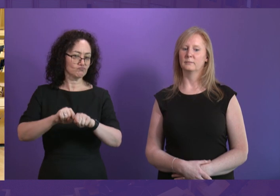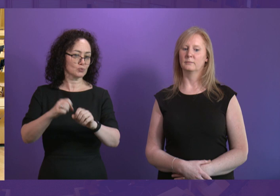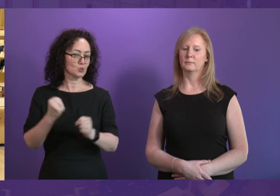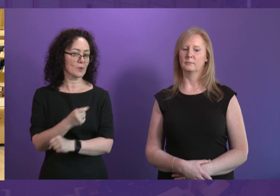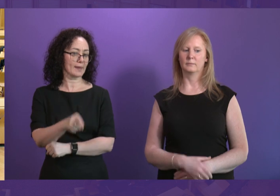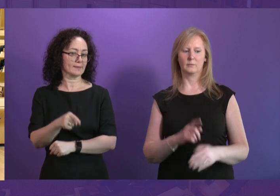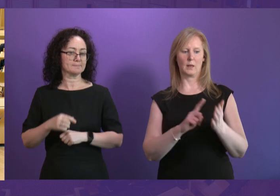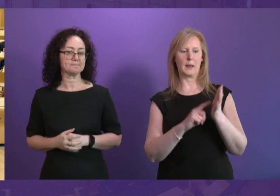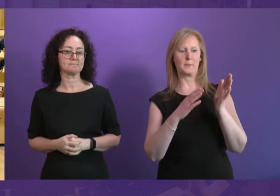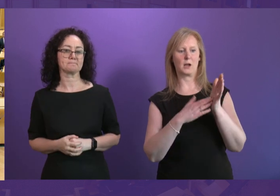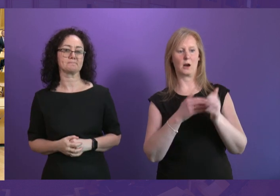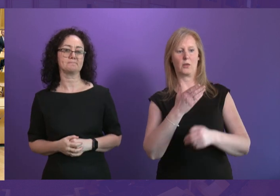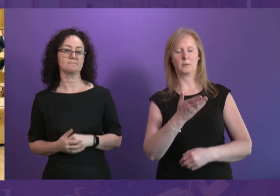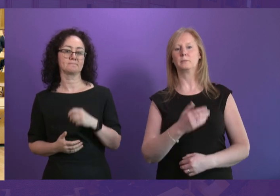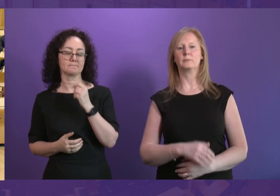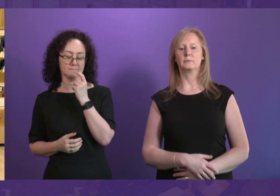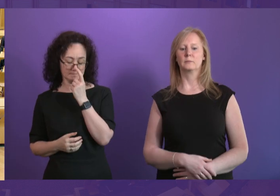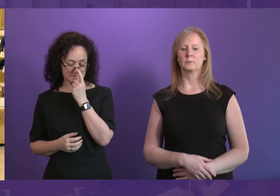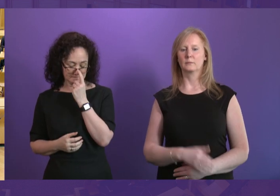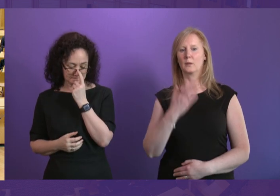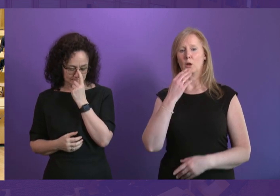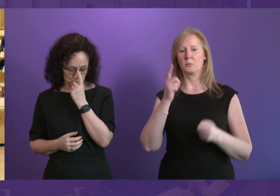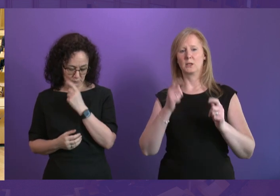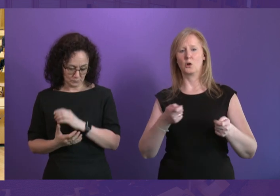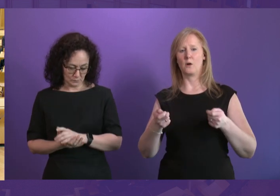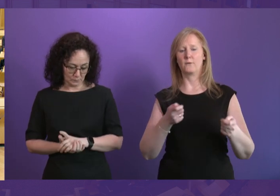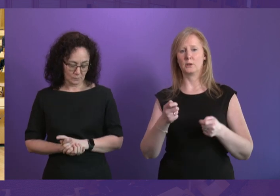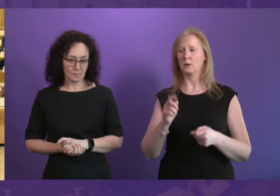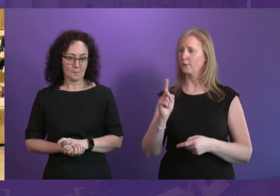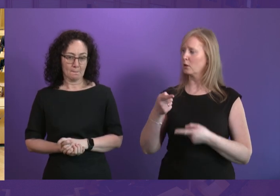Liam McArthur (Orkney Islands) (LD): The First Minister will recall that the saltire